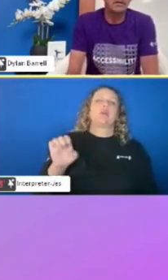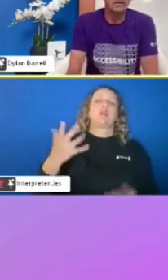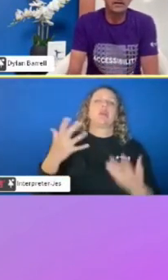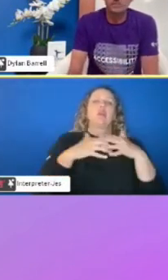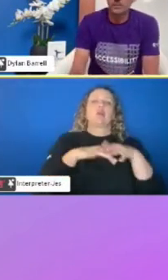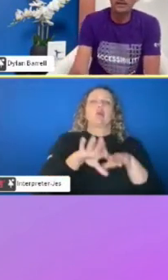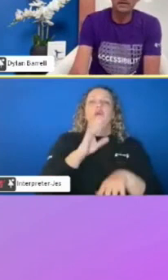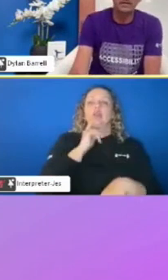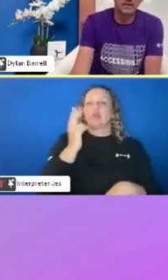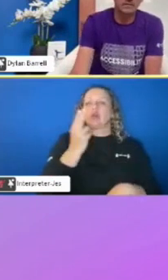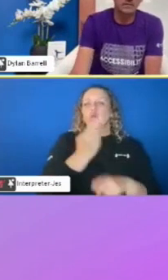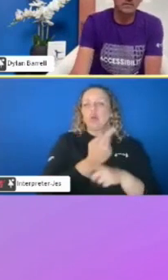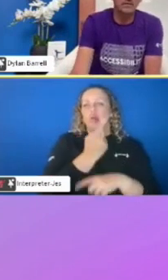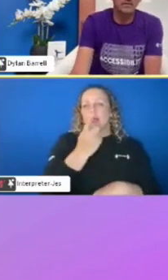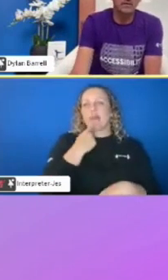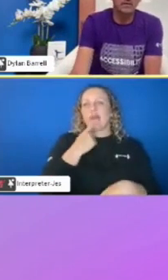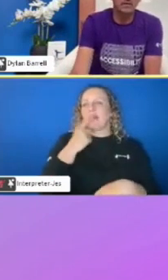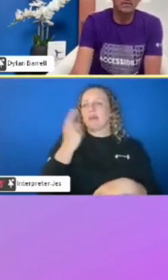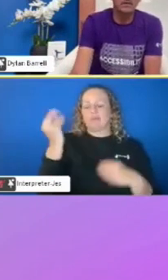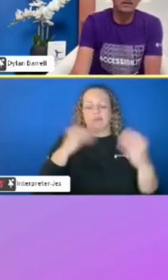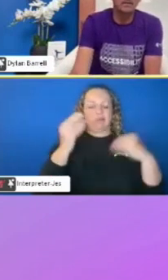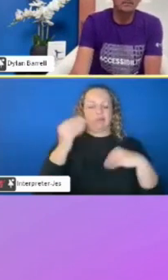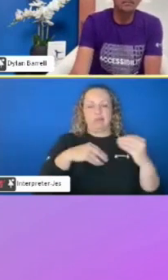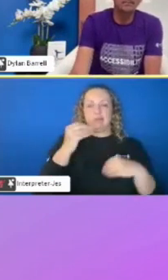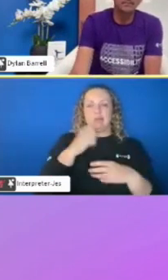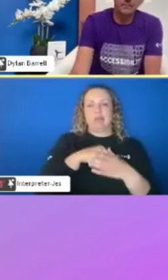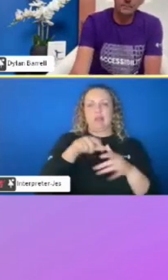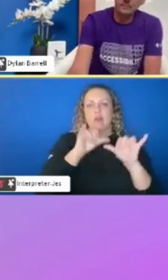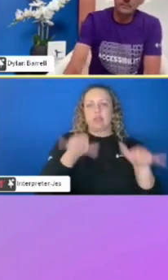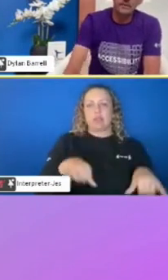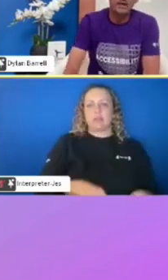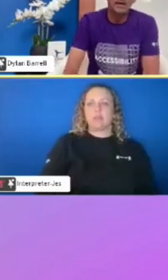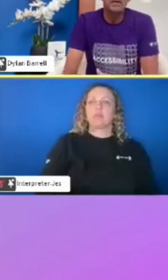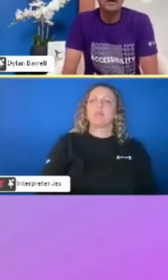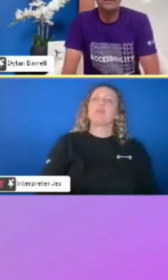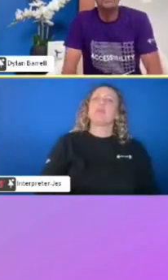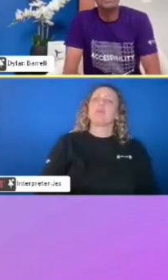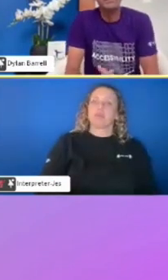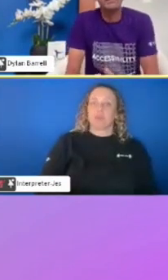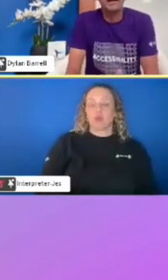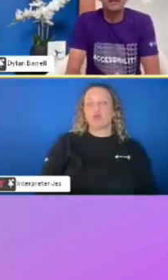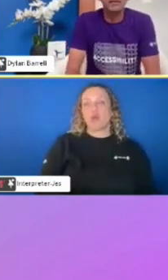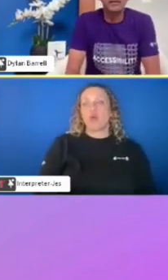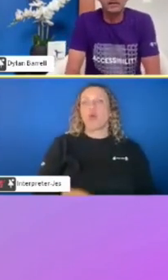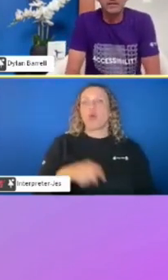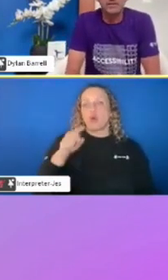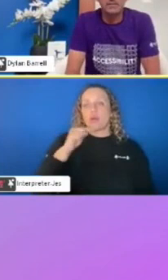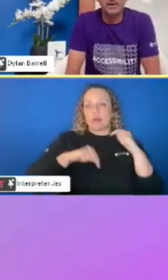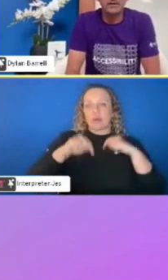and pull that sort of stuff into your SonarQube system. So let's go back to this custom components.